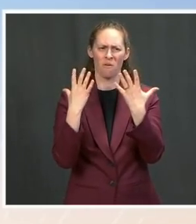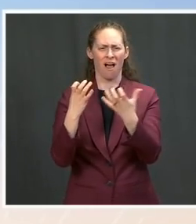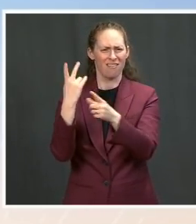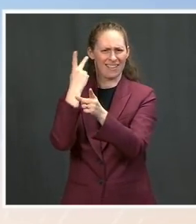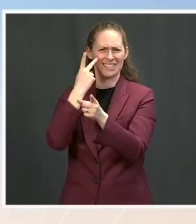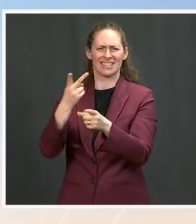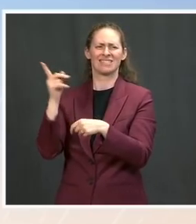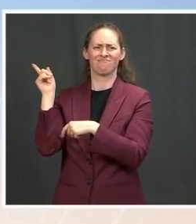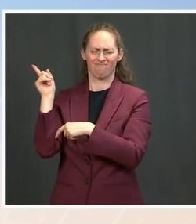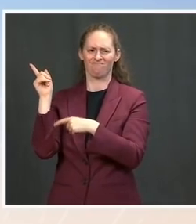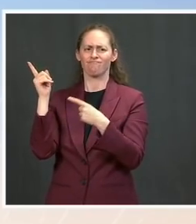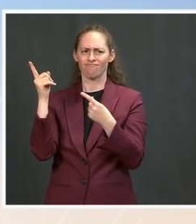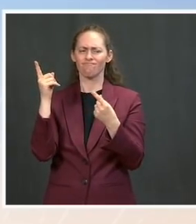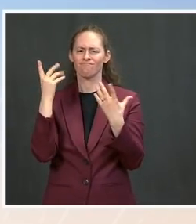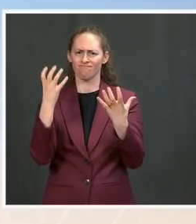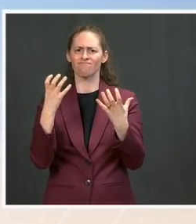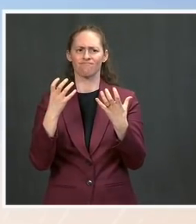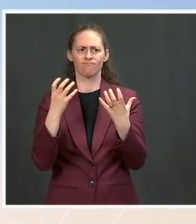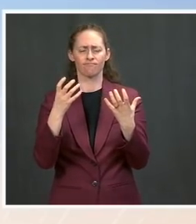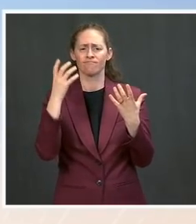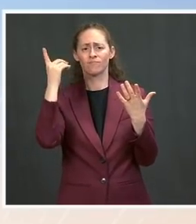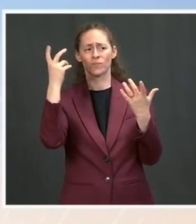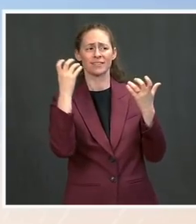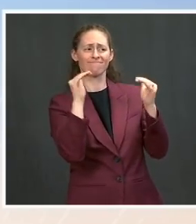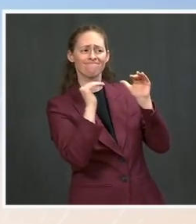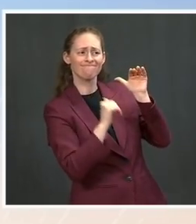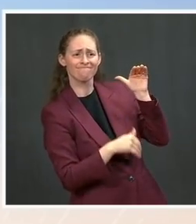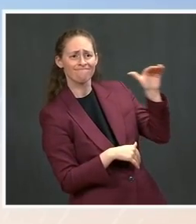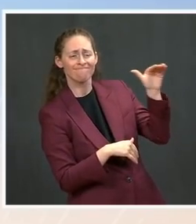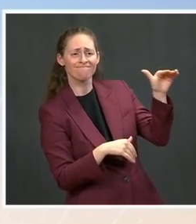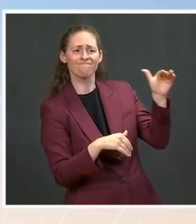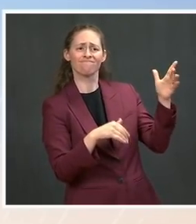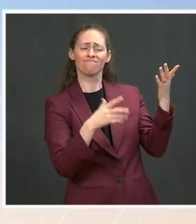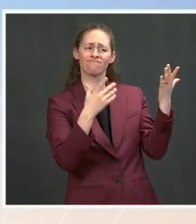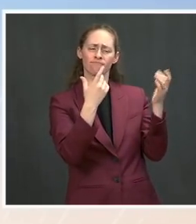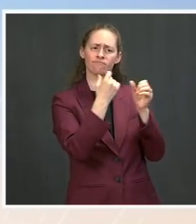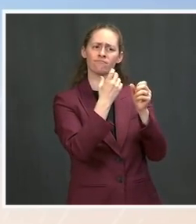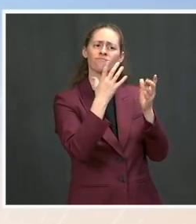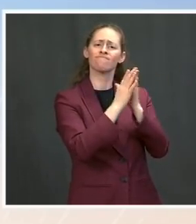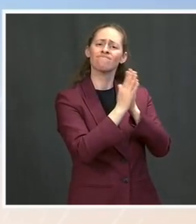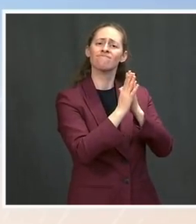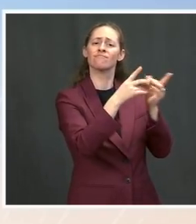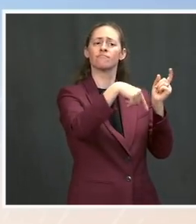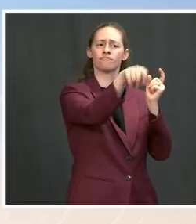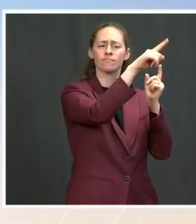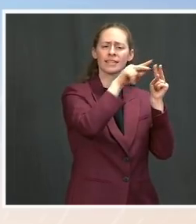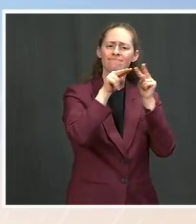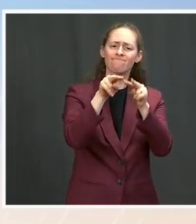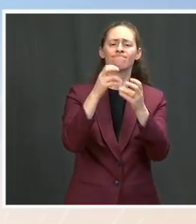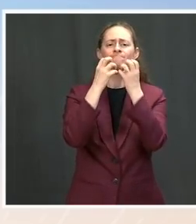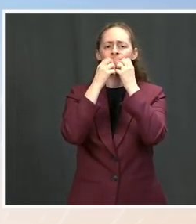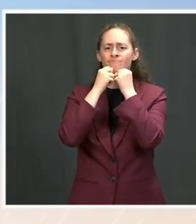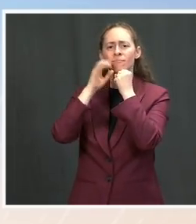to implement what his view is and what he -- what his value is as President. The Press: Would you rule out legal action against these laws going forward as part of it?